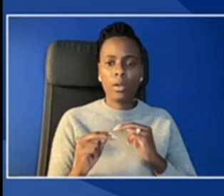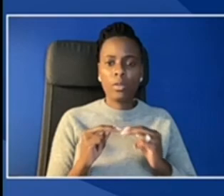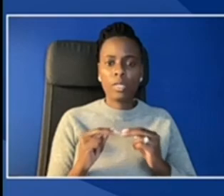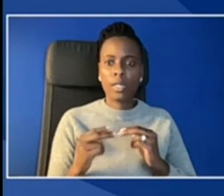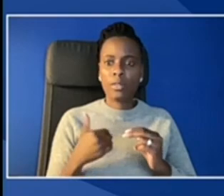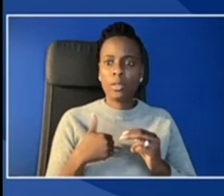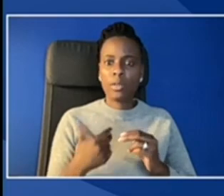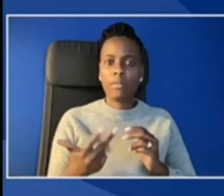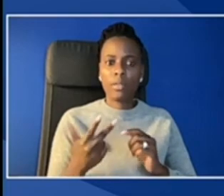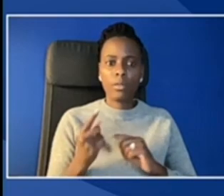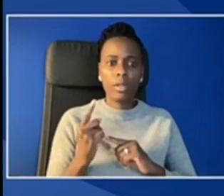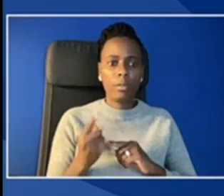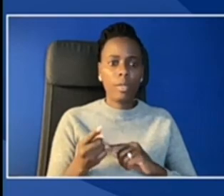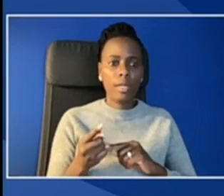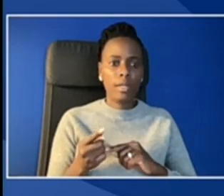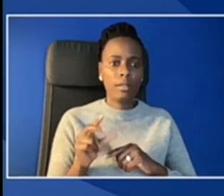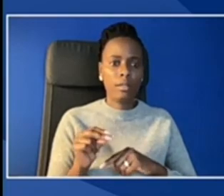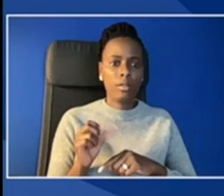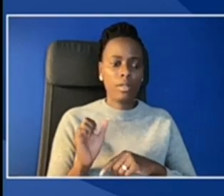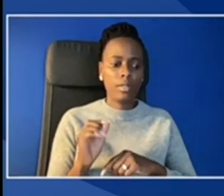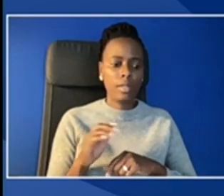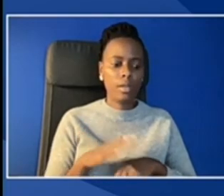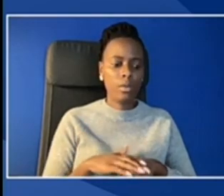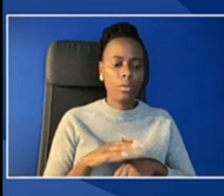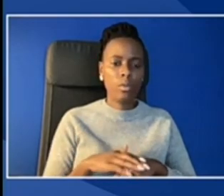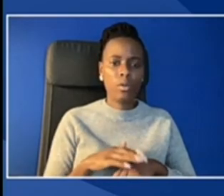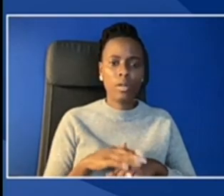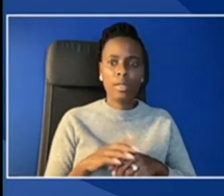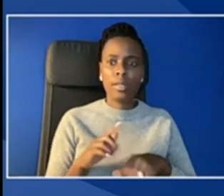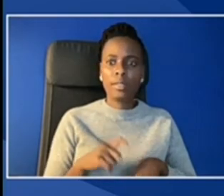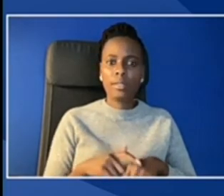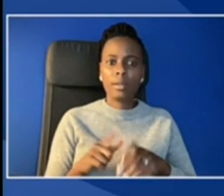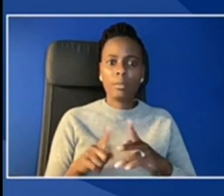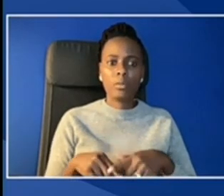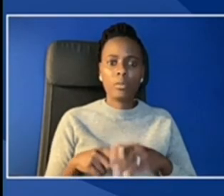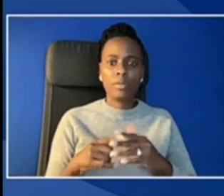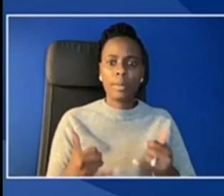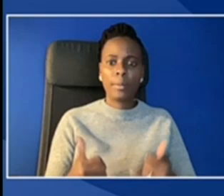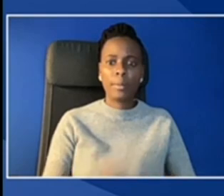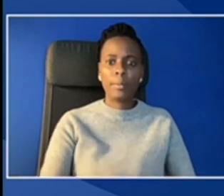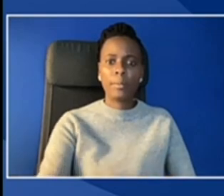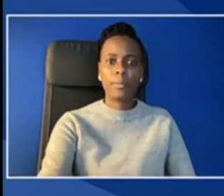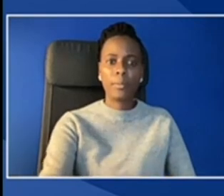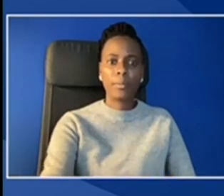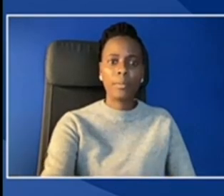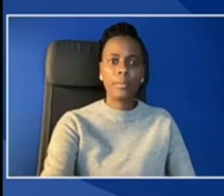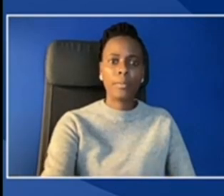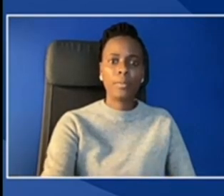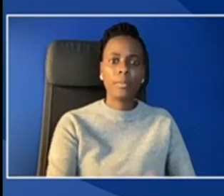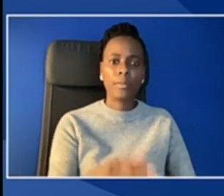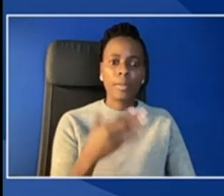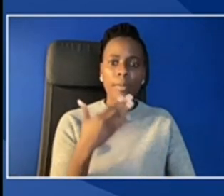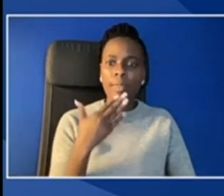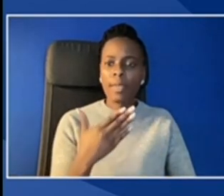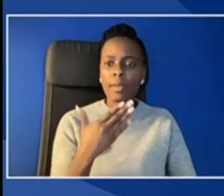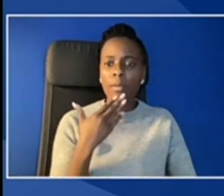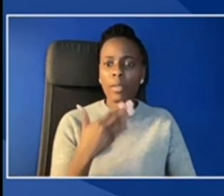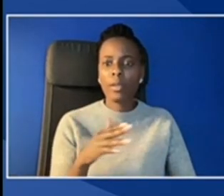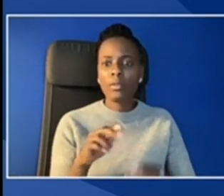a 30-second warning. Your time begins right now. Thank you. Thank you to the Department of Education and the negotiators for